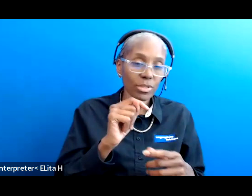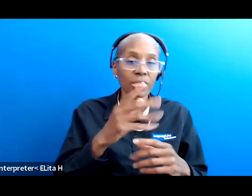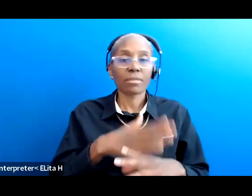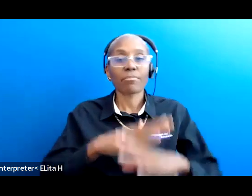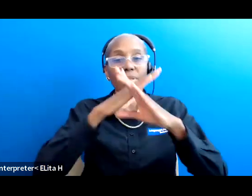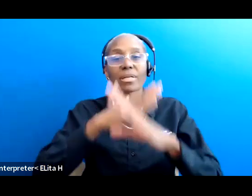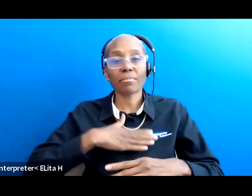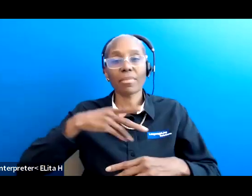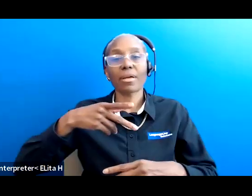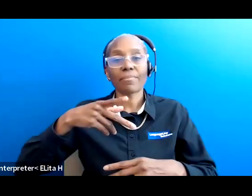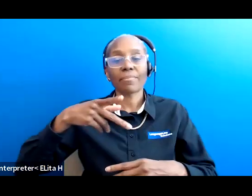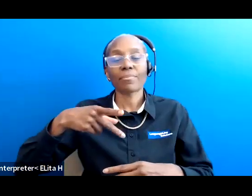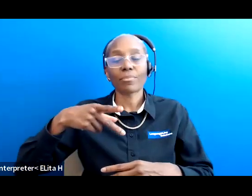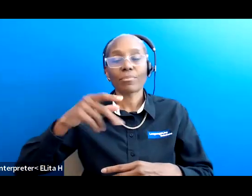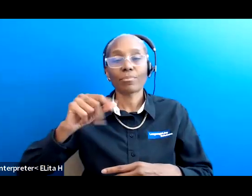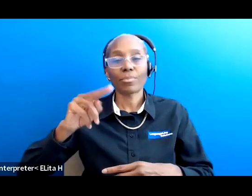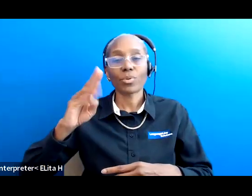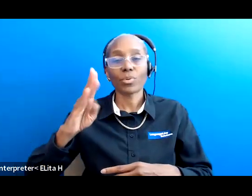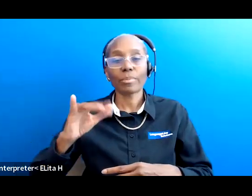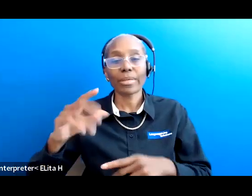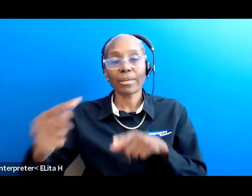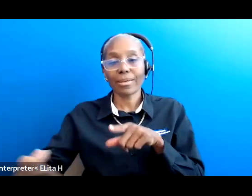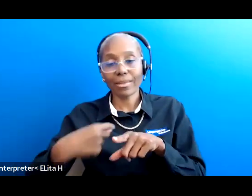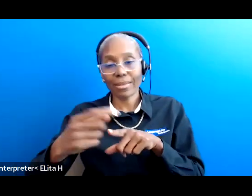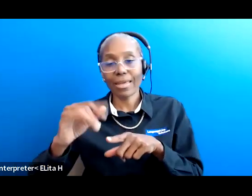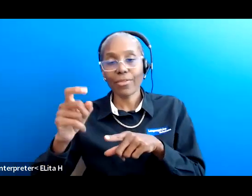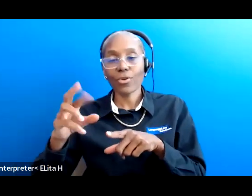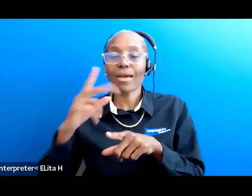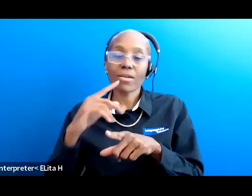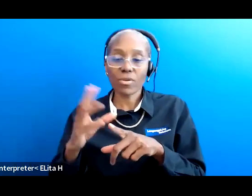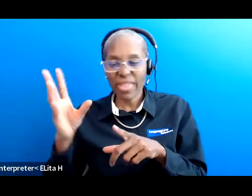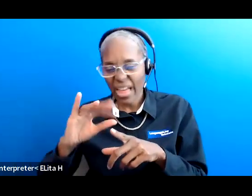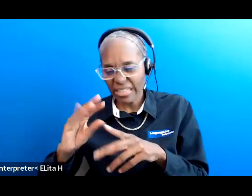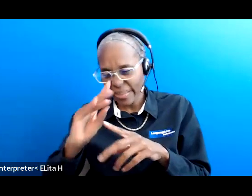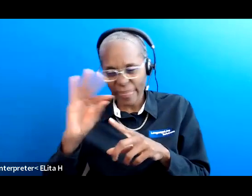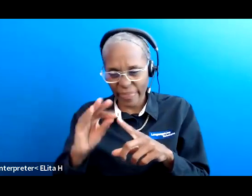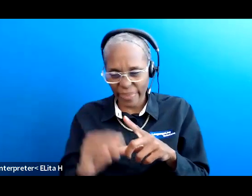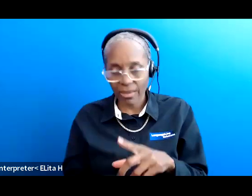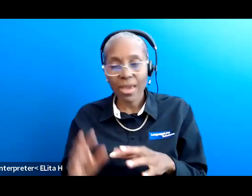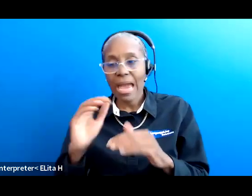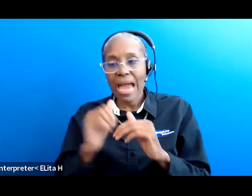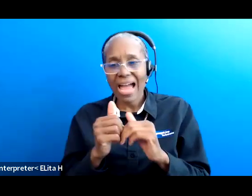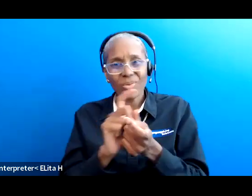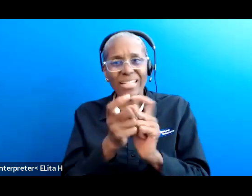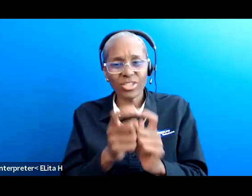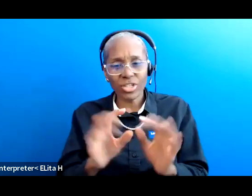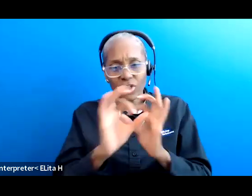Now I have to change it weekly. How do I reduce, eliminate the crystal settlement? Is there a risk to changing that catheter that frequently?